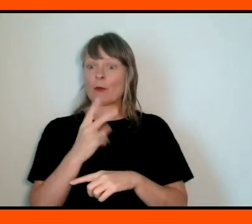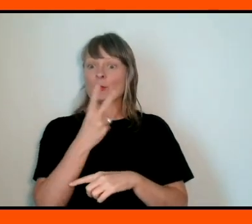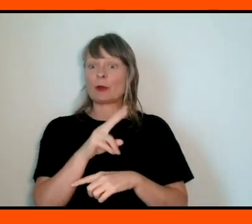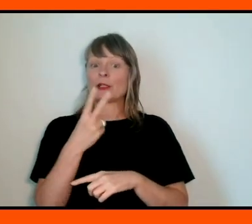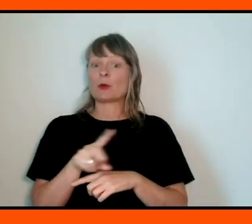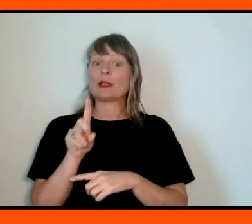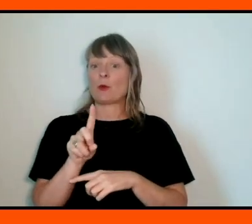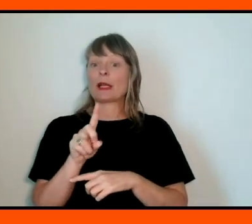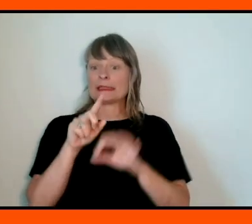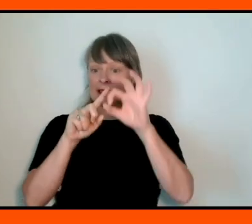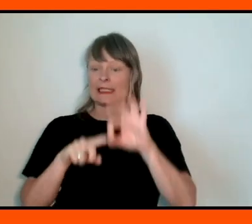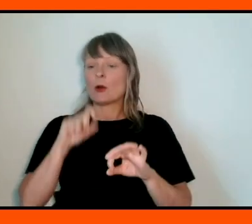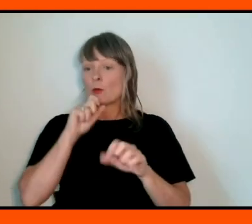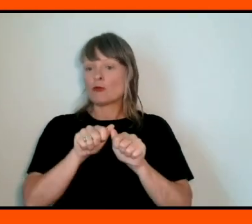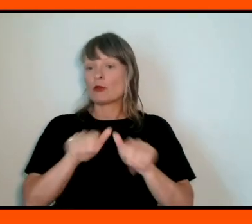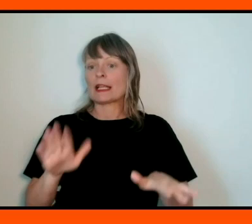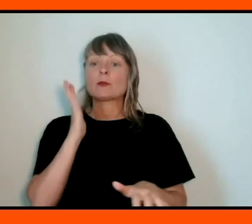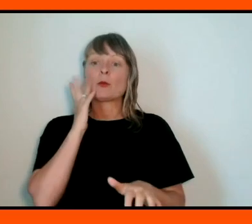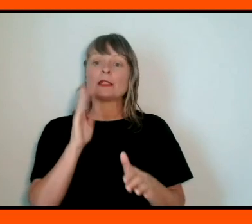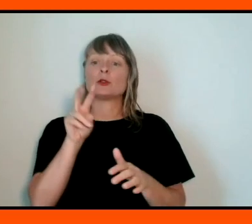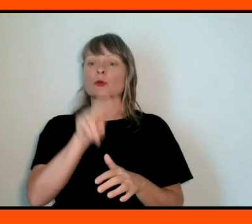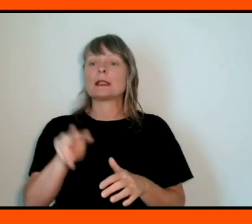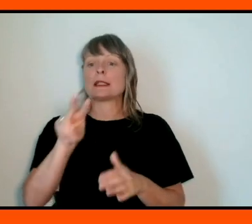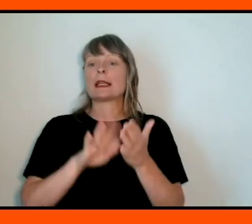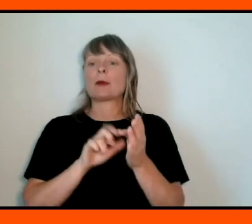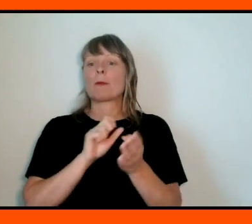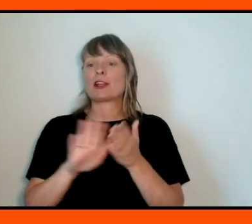will be released on the 22nd March this year, so in a couple of weeks time.